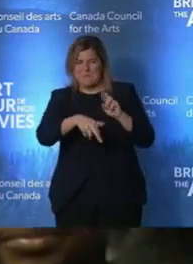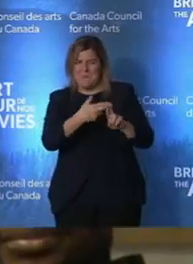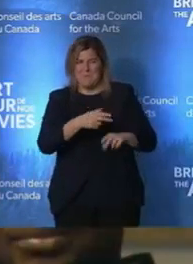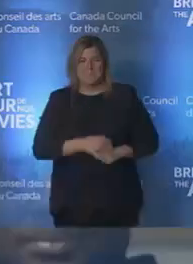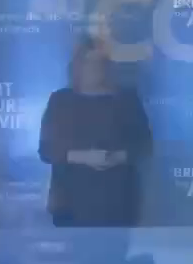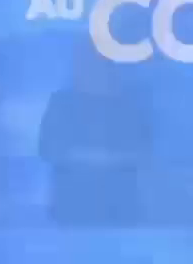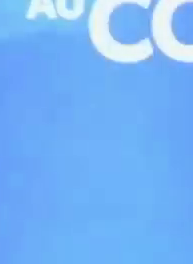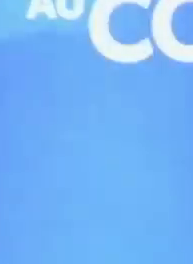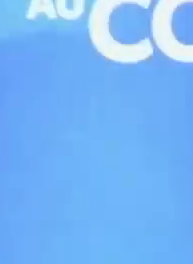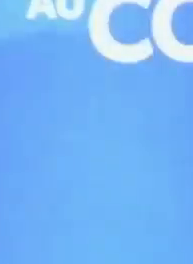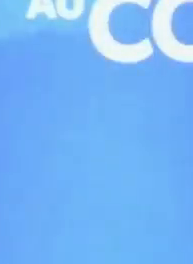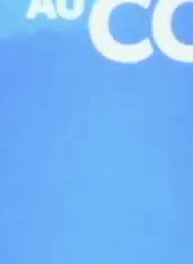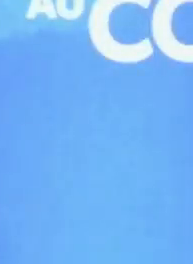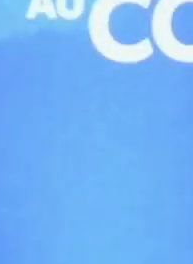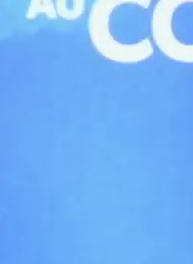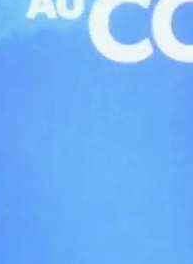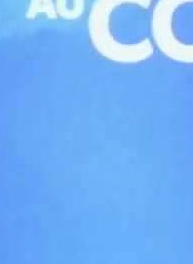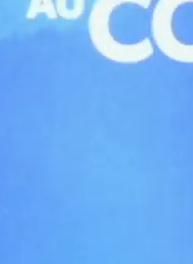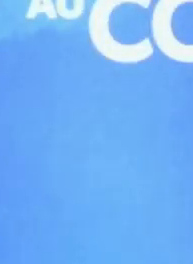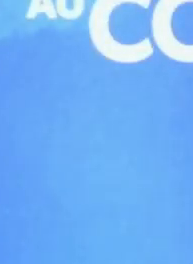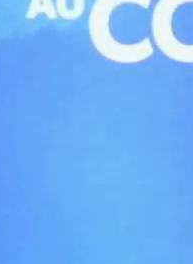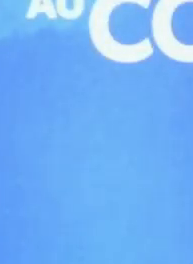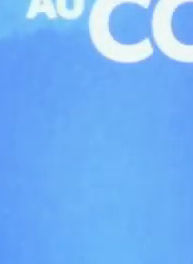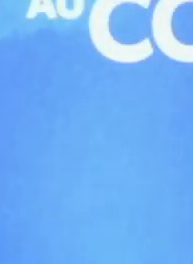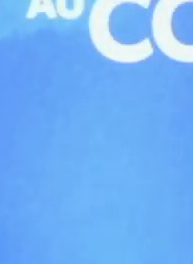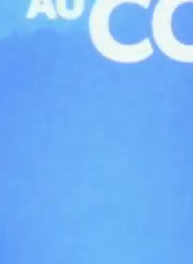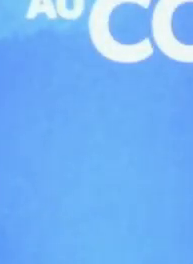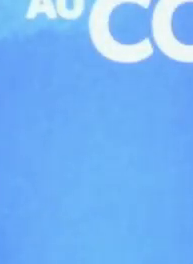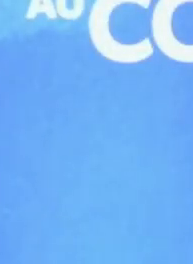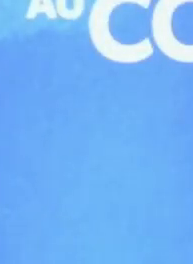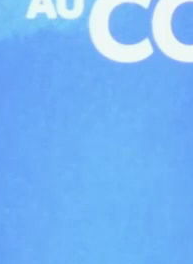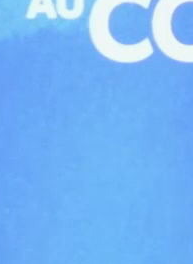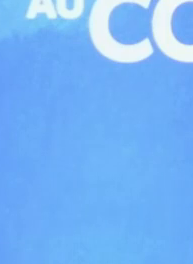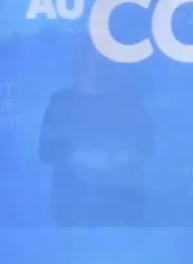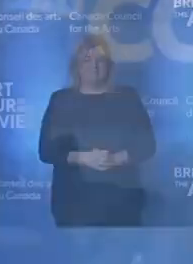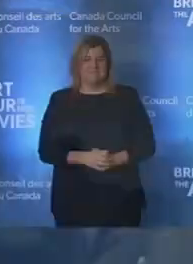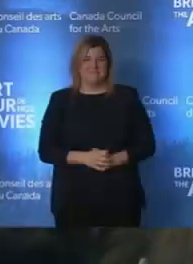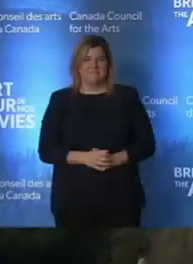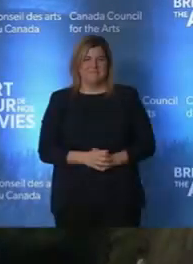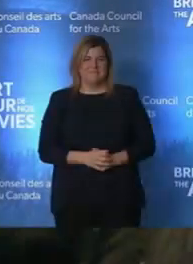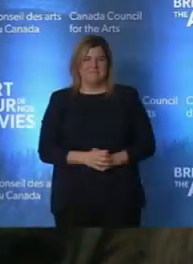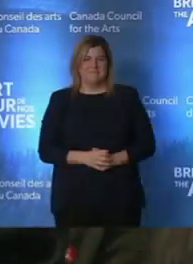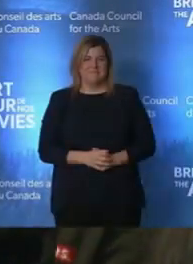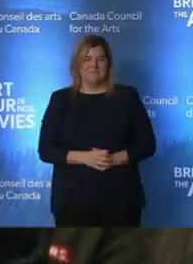Thank you. Please. My name is Melan Brigai